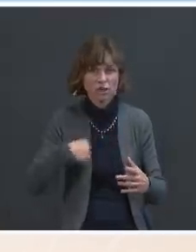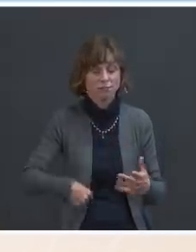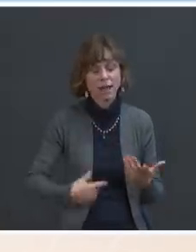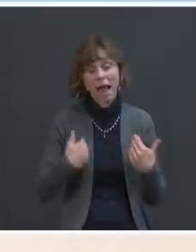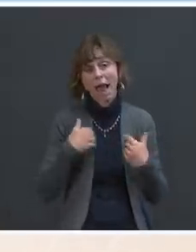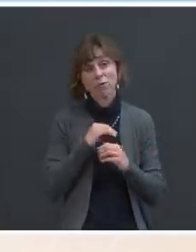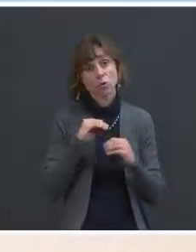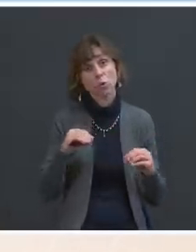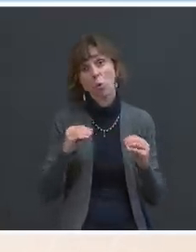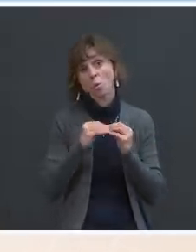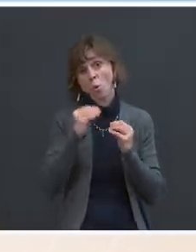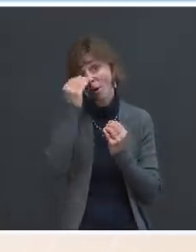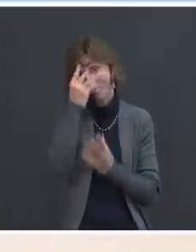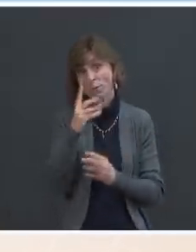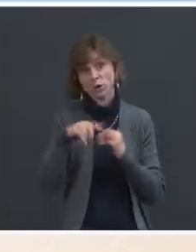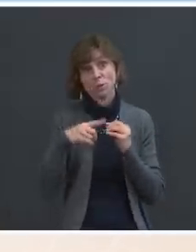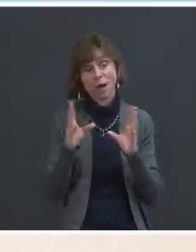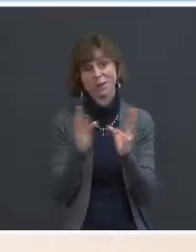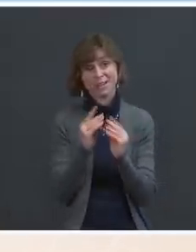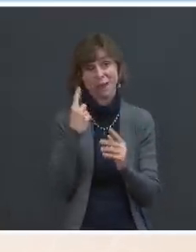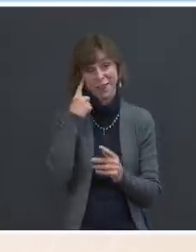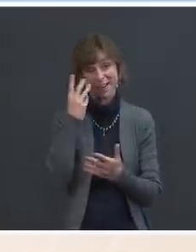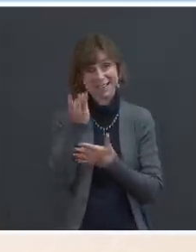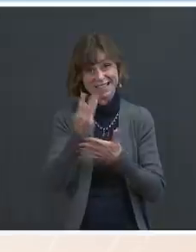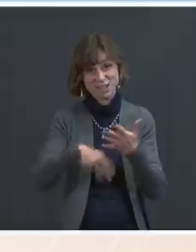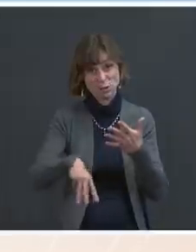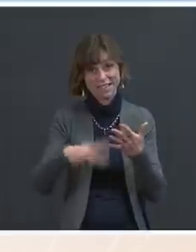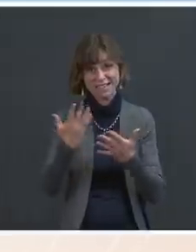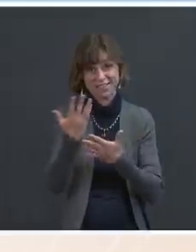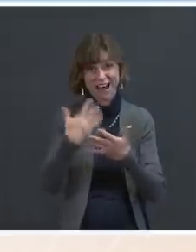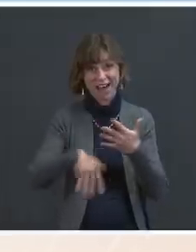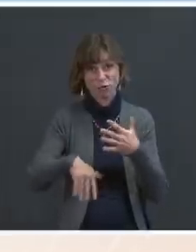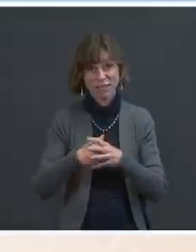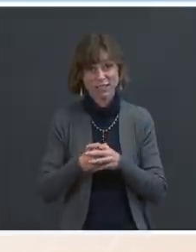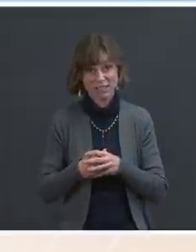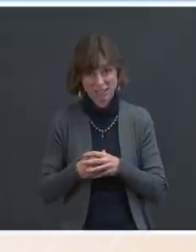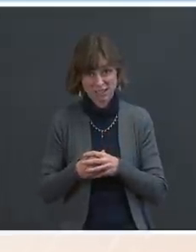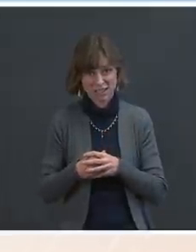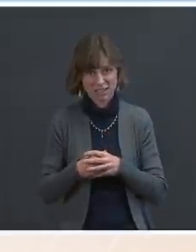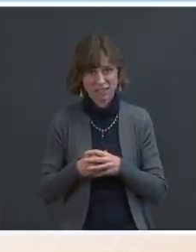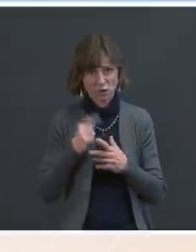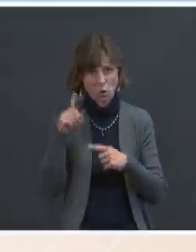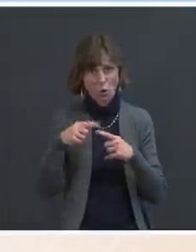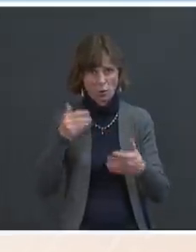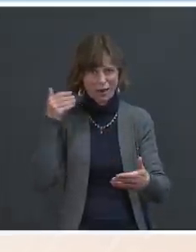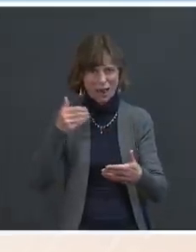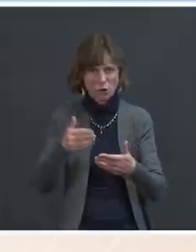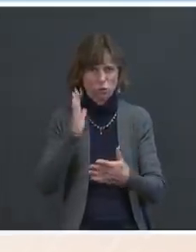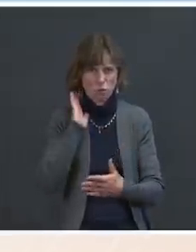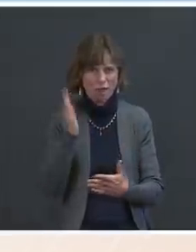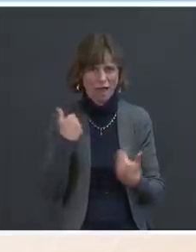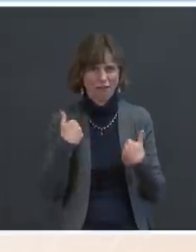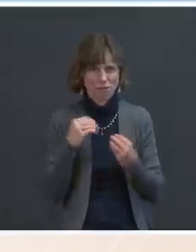I know it's coming up in about six weeks -- five weeks? The Press: Sure. Ms. Psaki: And I expect, as we get closer, we'll have more to preview. Go ahead, in the back.